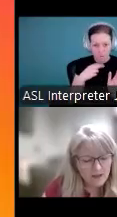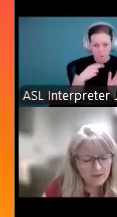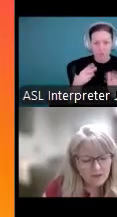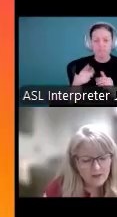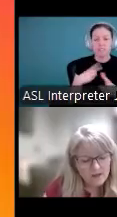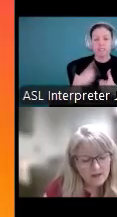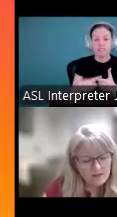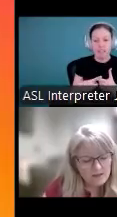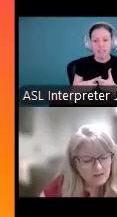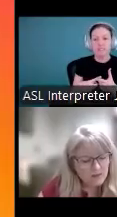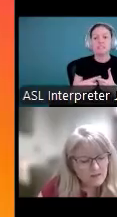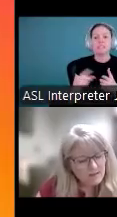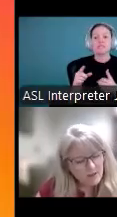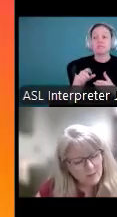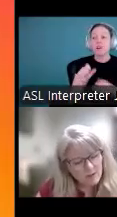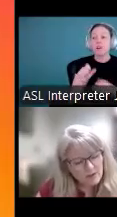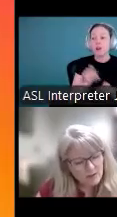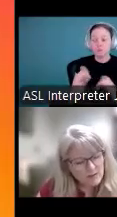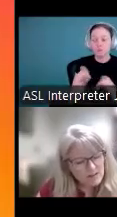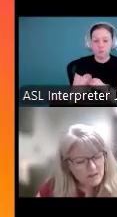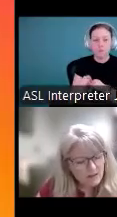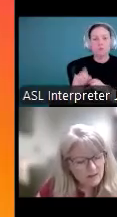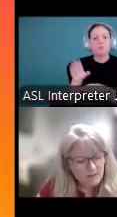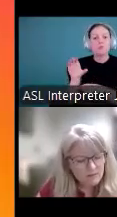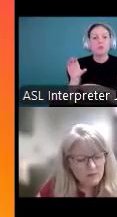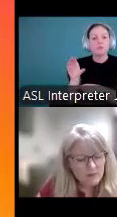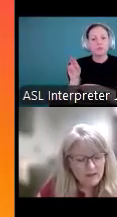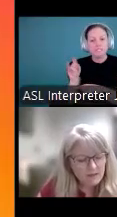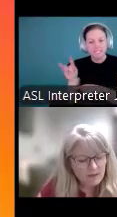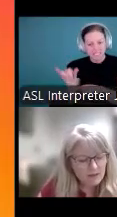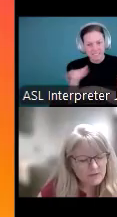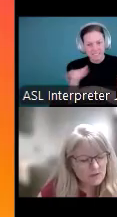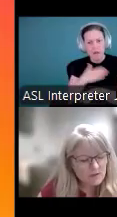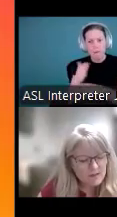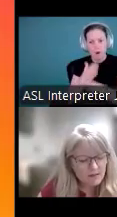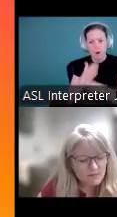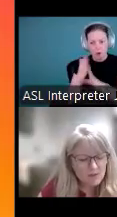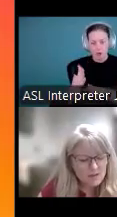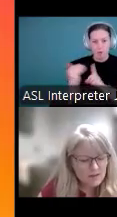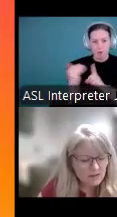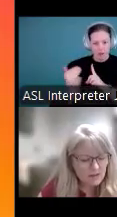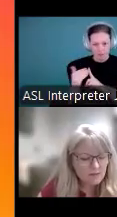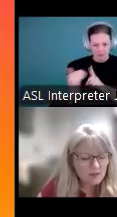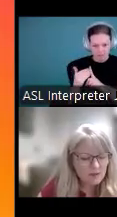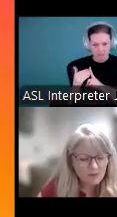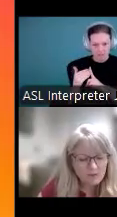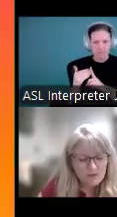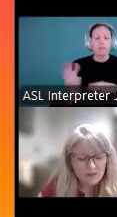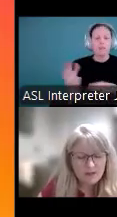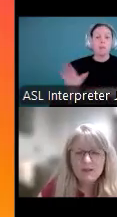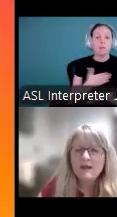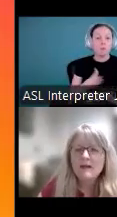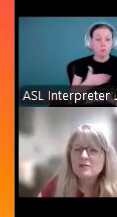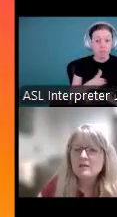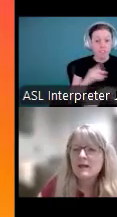another thing that Christy, my partner, was reminding me of, too, is that Muzic. When you hear Music, it actually